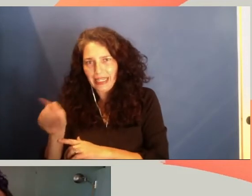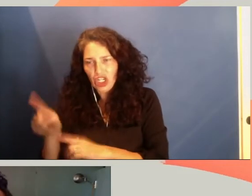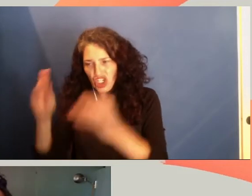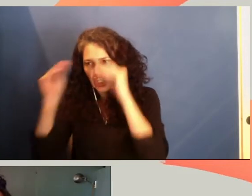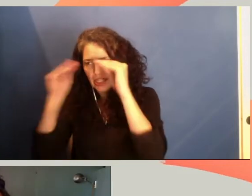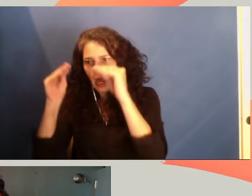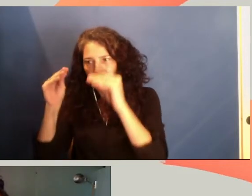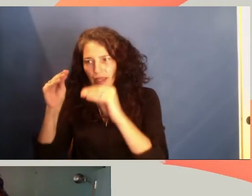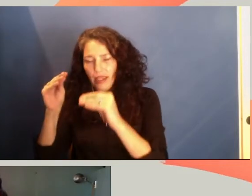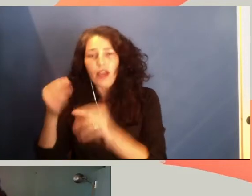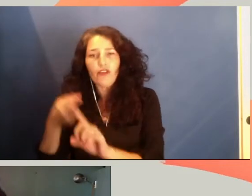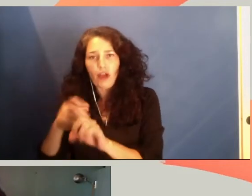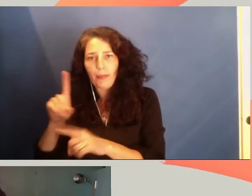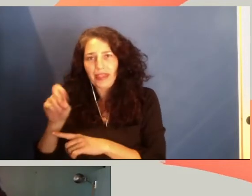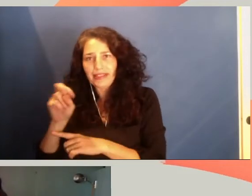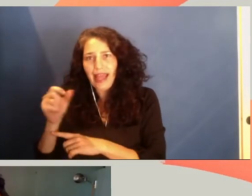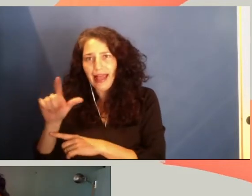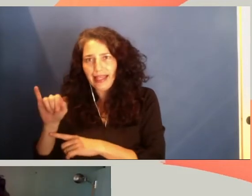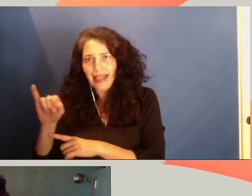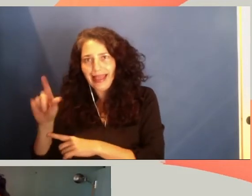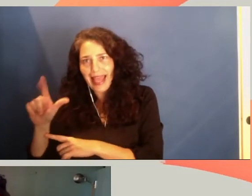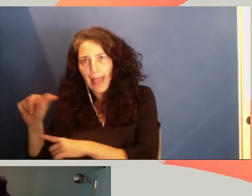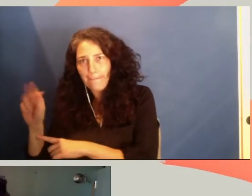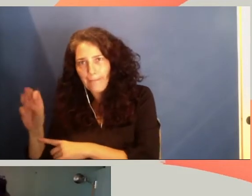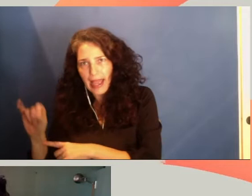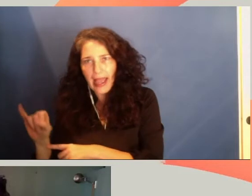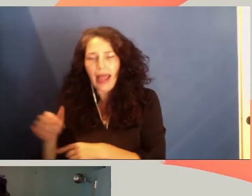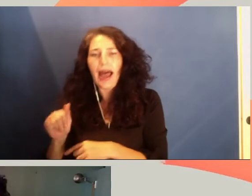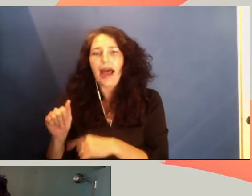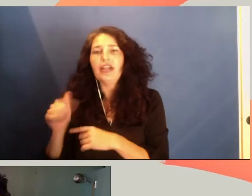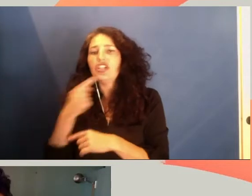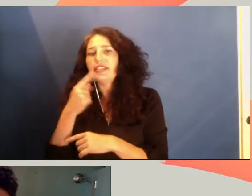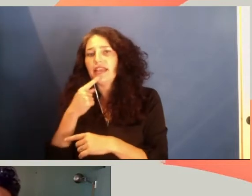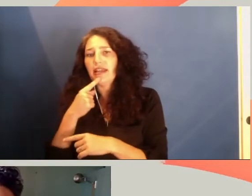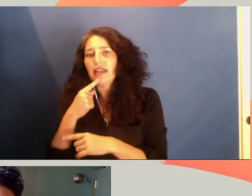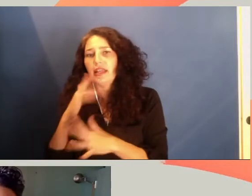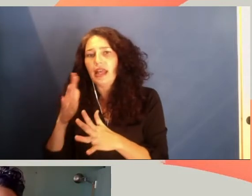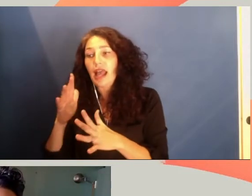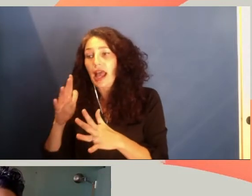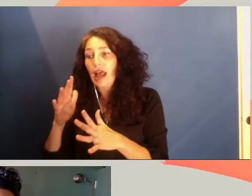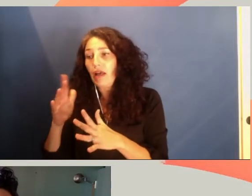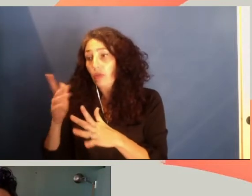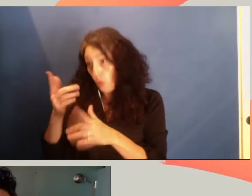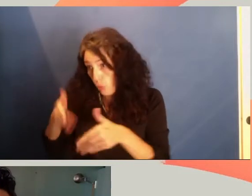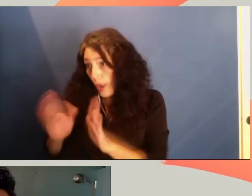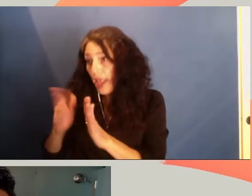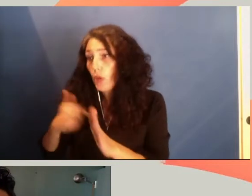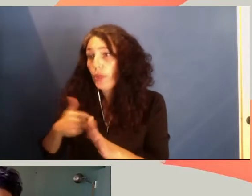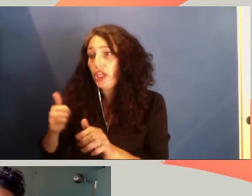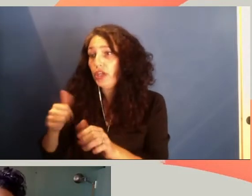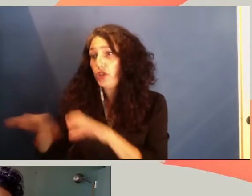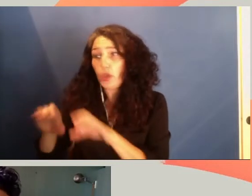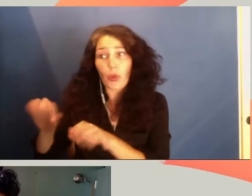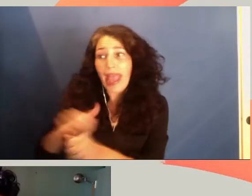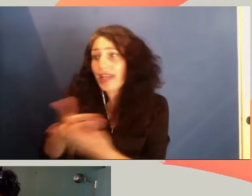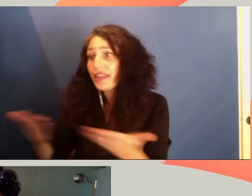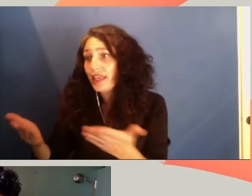"The way we do anything is the way we do everything," right? So, how does that apply to our relationships